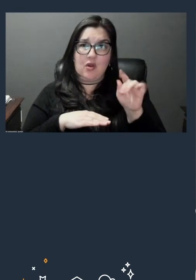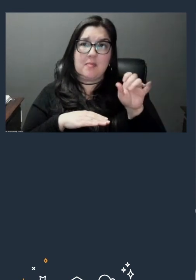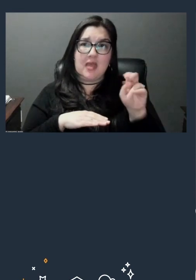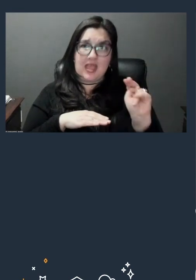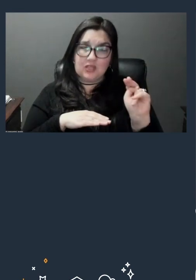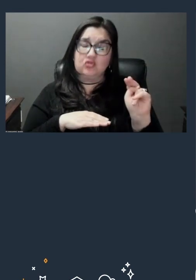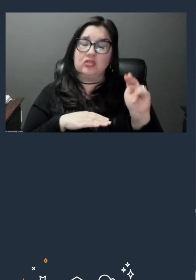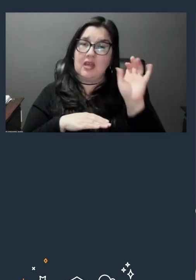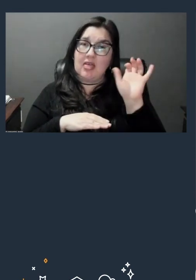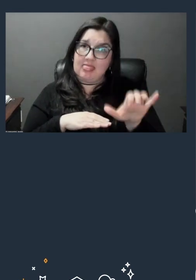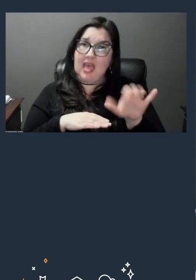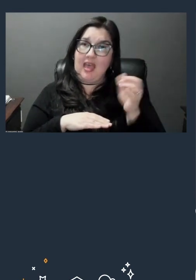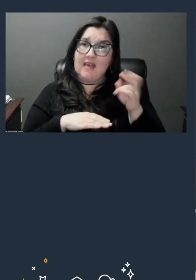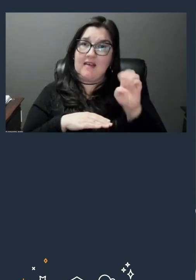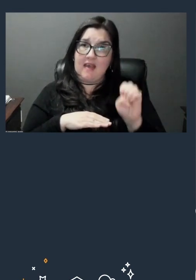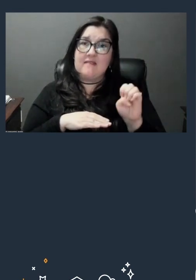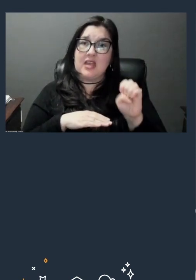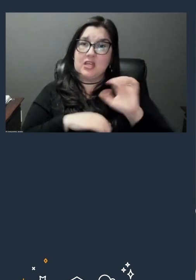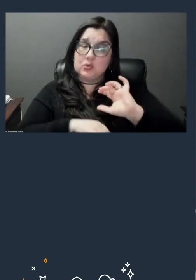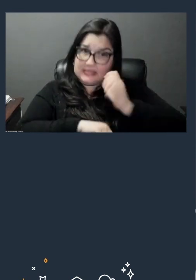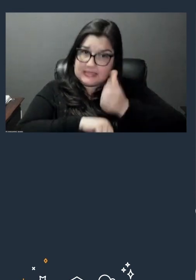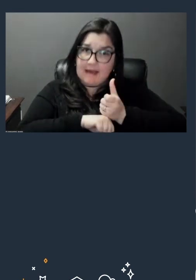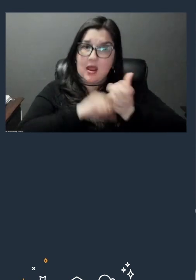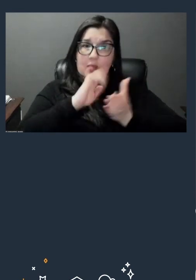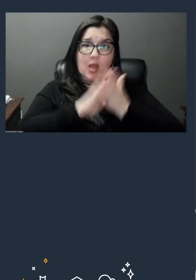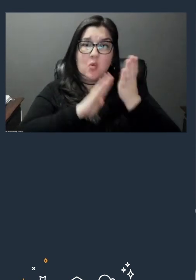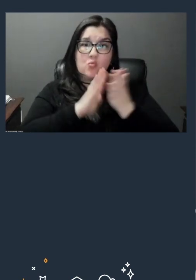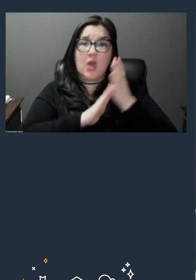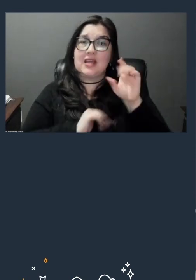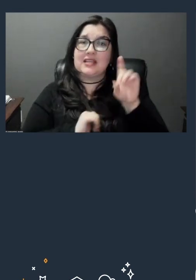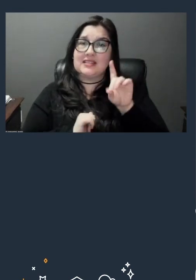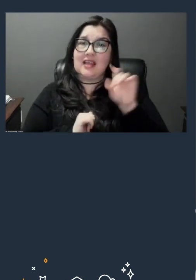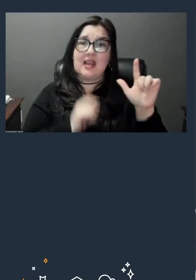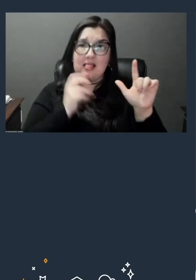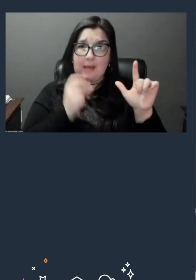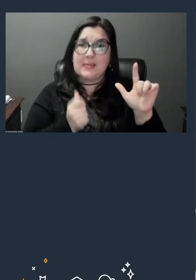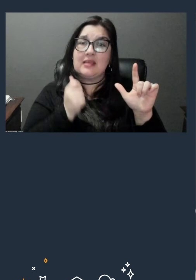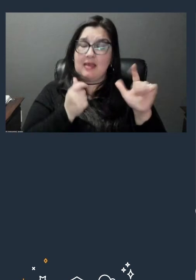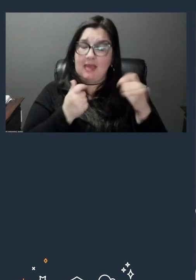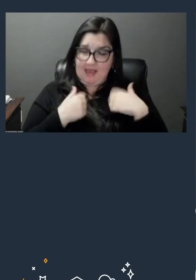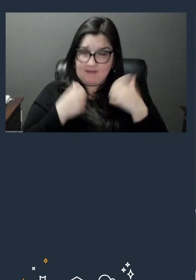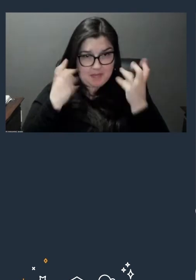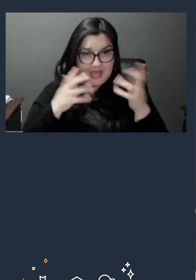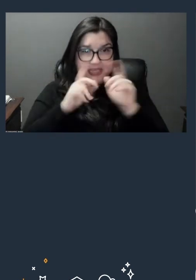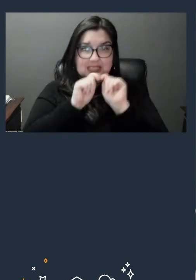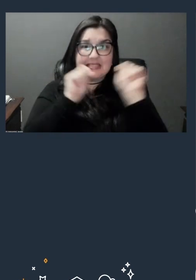and start running your data lake very quickly. And we have a lot of template and a lot of documentations